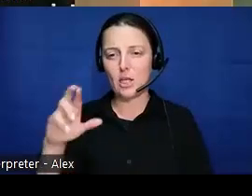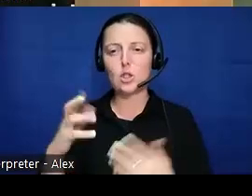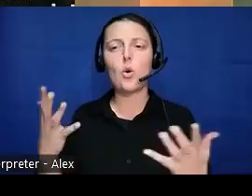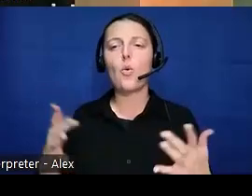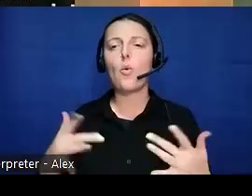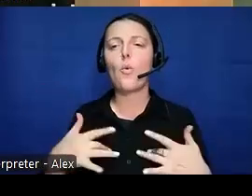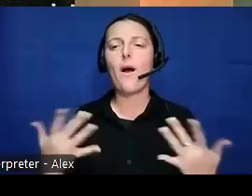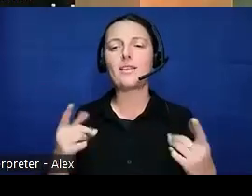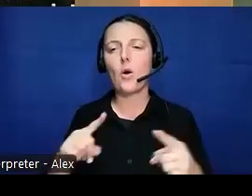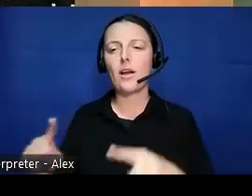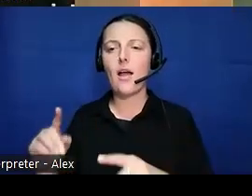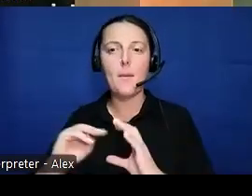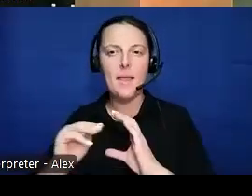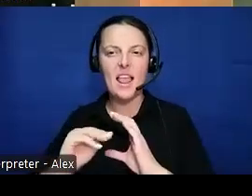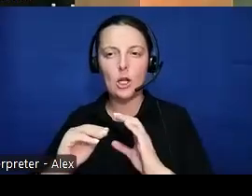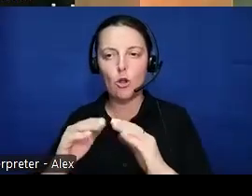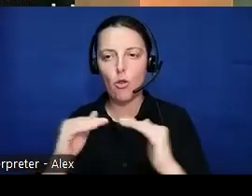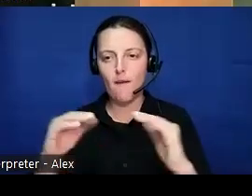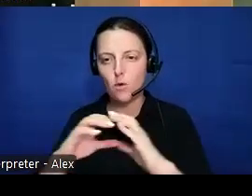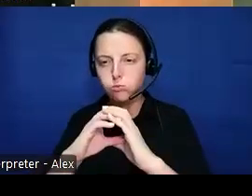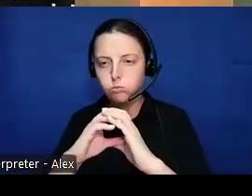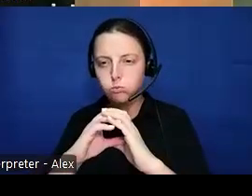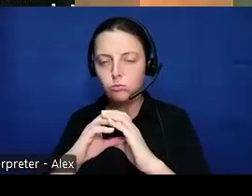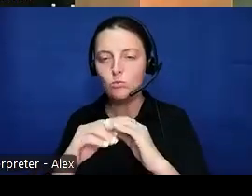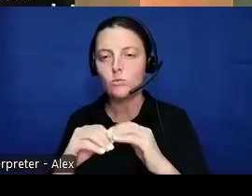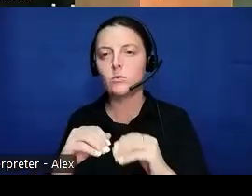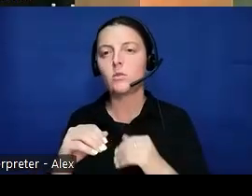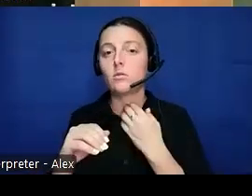this is really exciting because it's obviously predictive of of outcomes and and response to